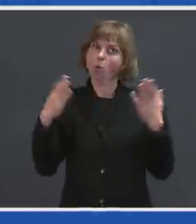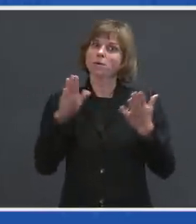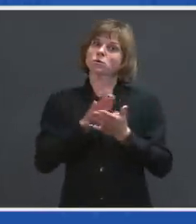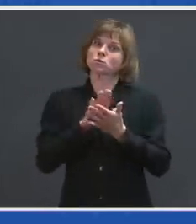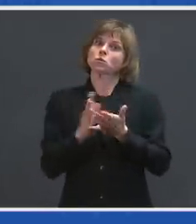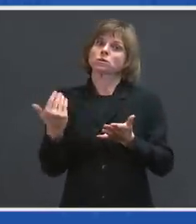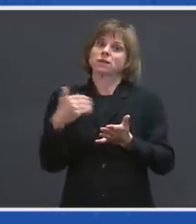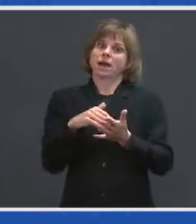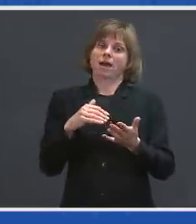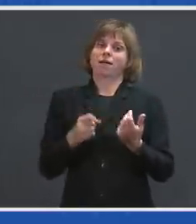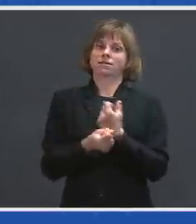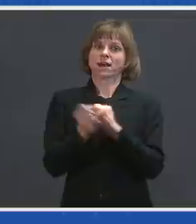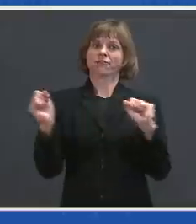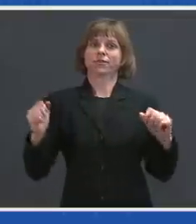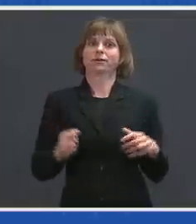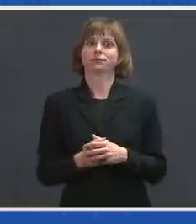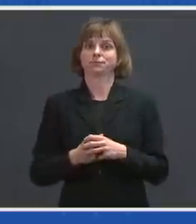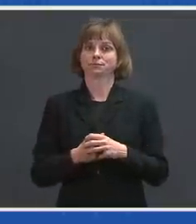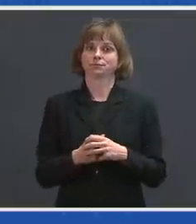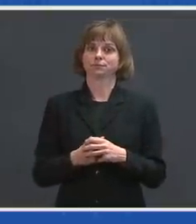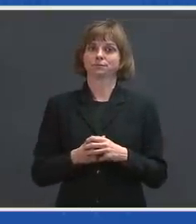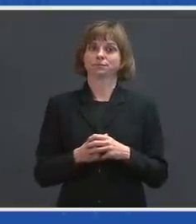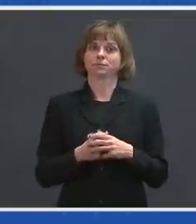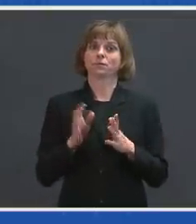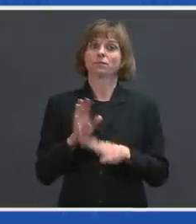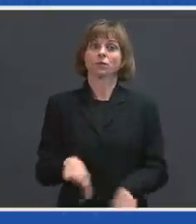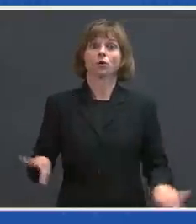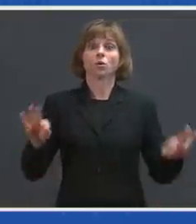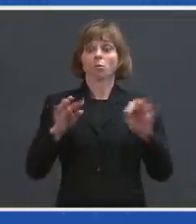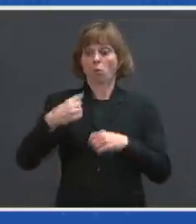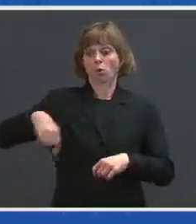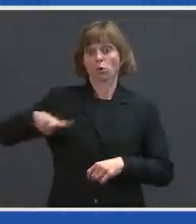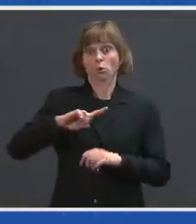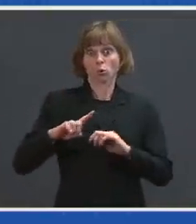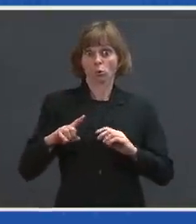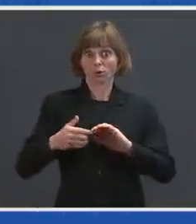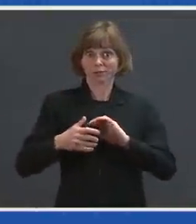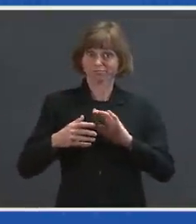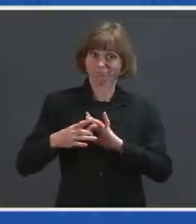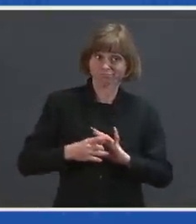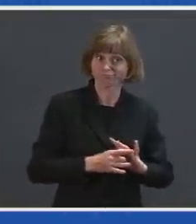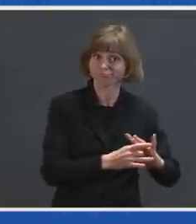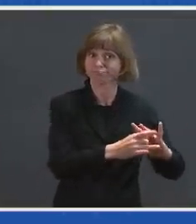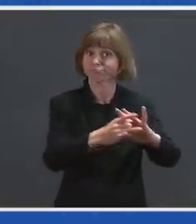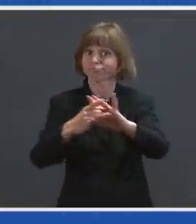Staying unified as we complete this process to pass the American Rescue Plan